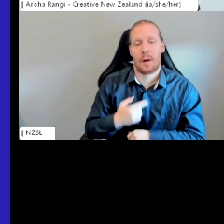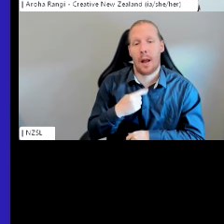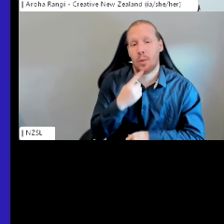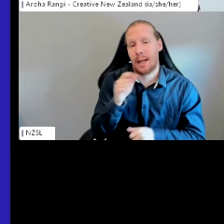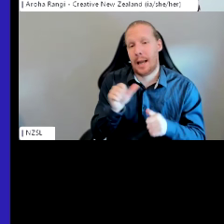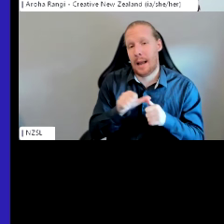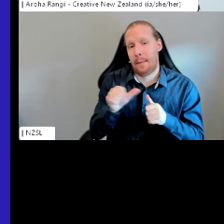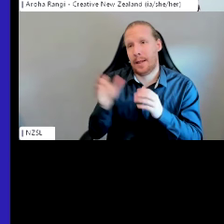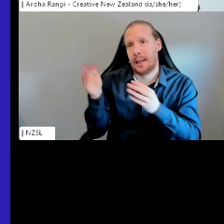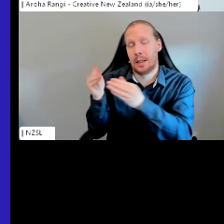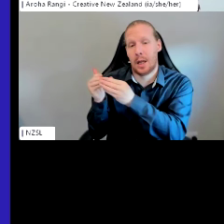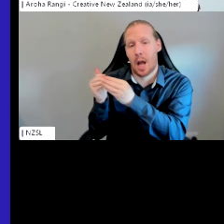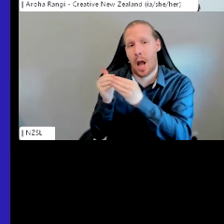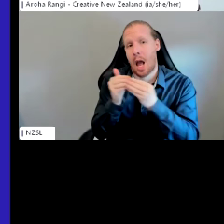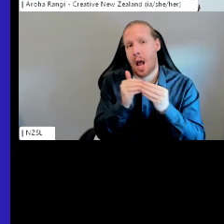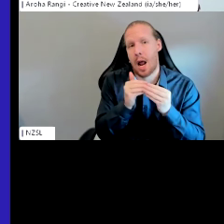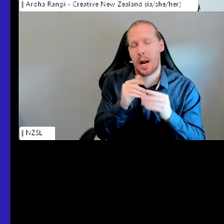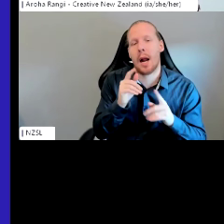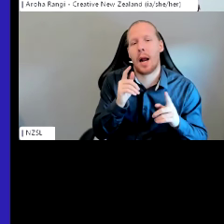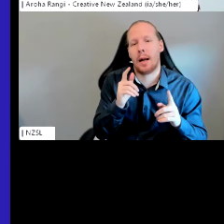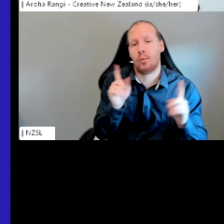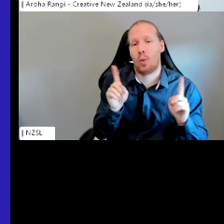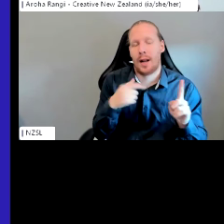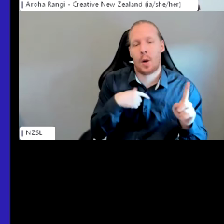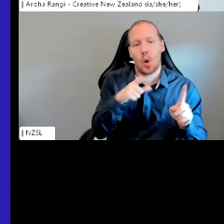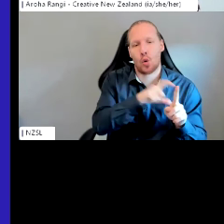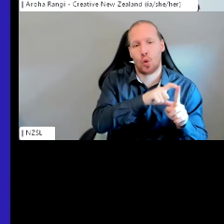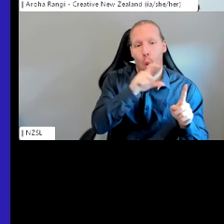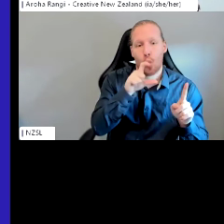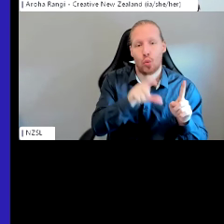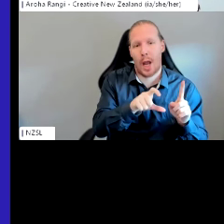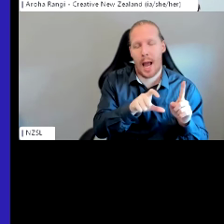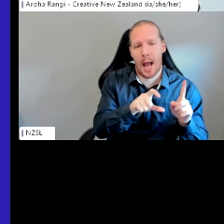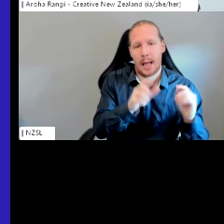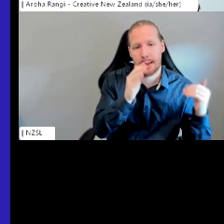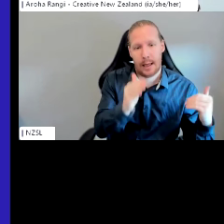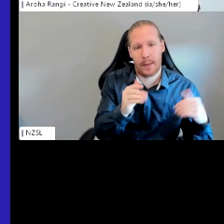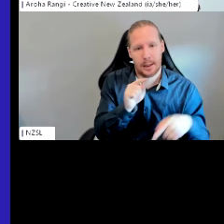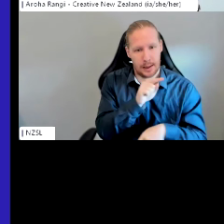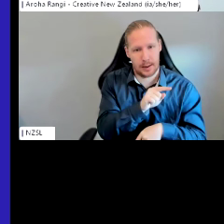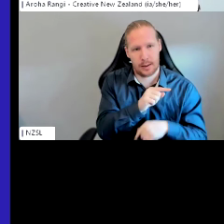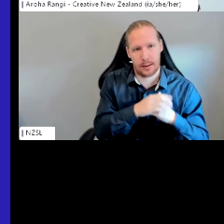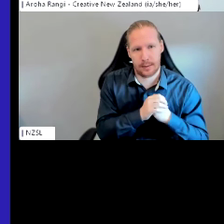open to see next would be their culture segment. Because if I'm in the stimulation segment um and